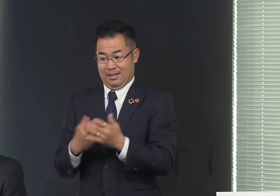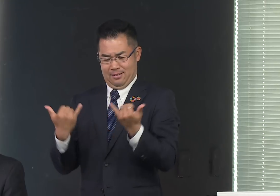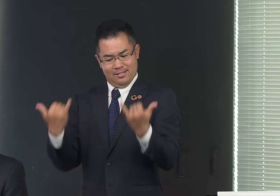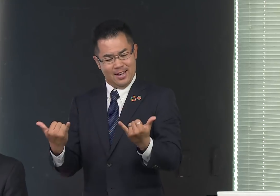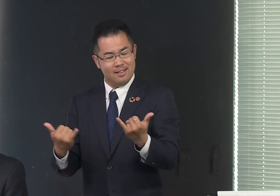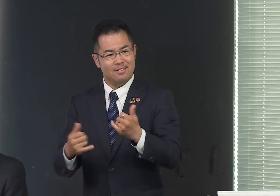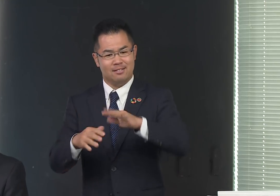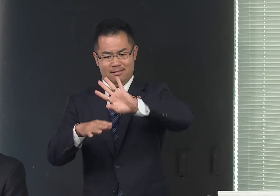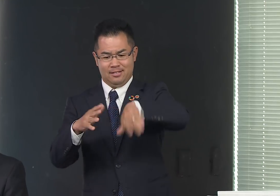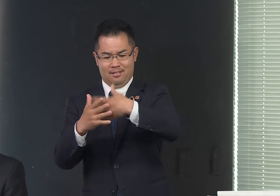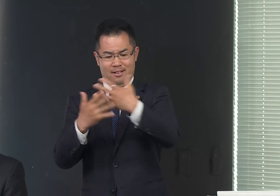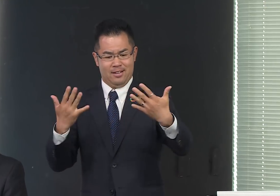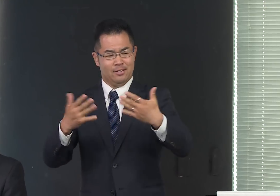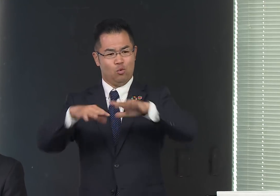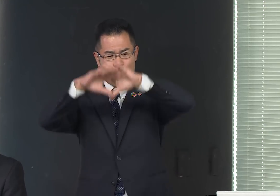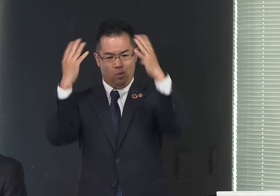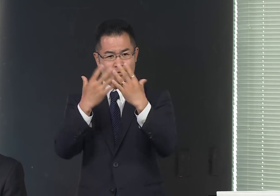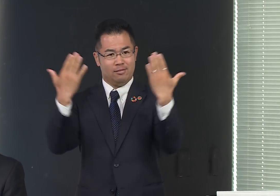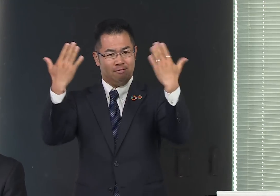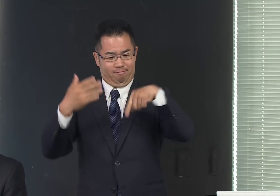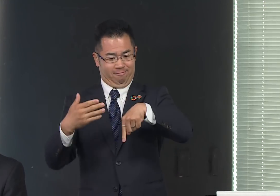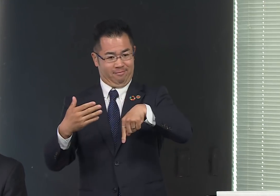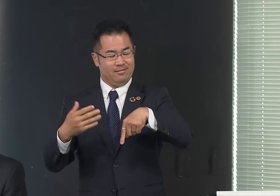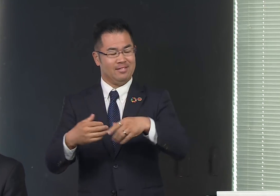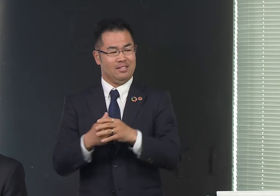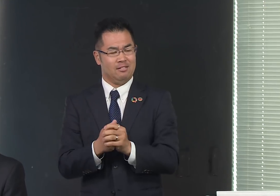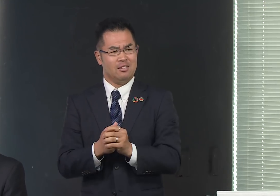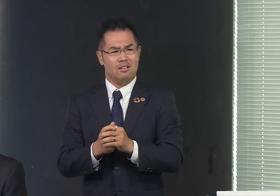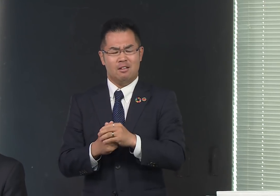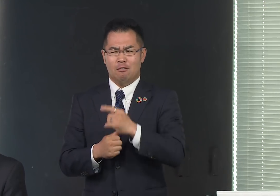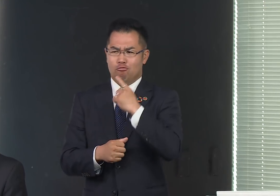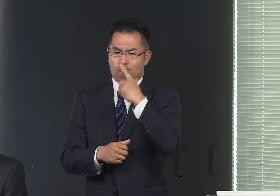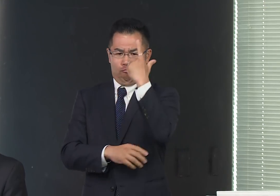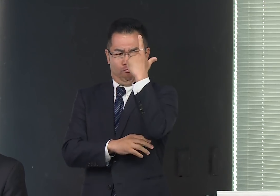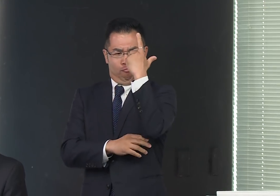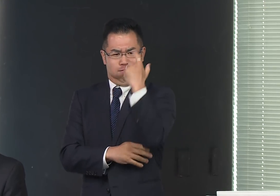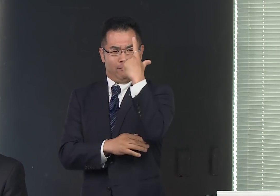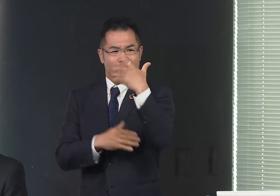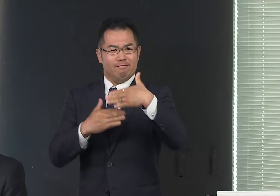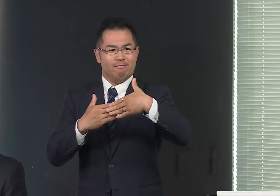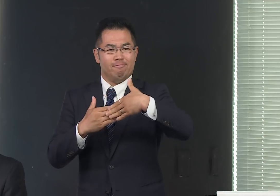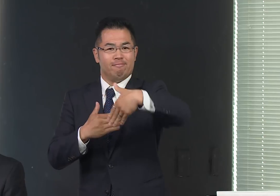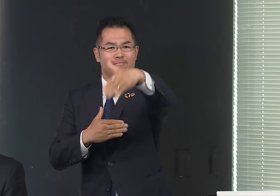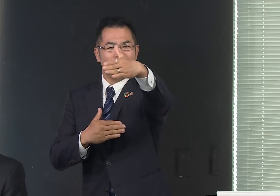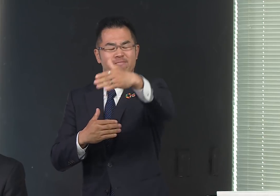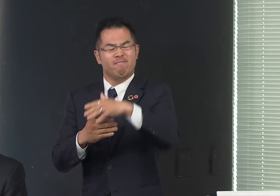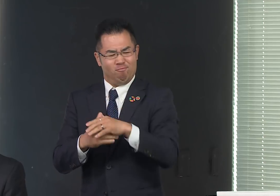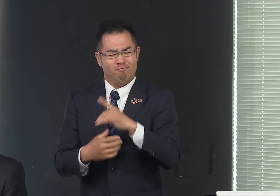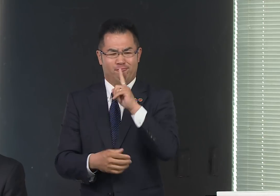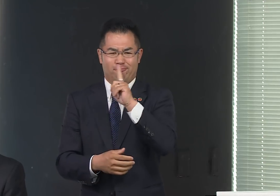individuals and that it is very crucial that we need to make sure there are certain support being given to them, especially